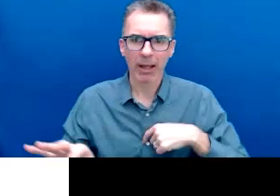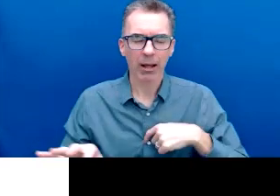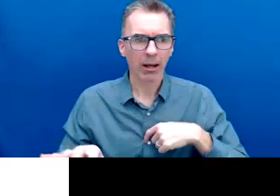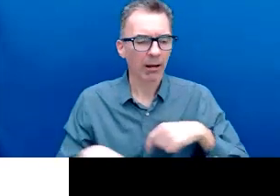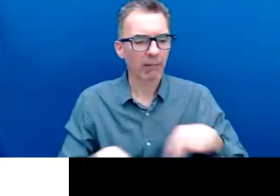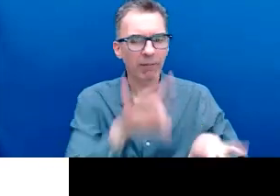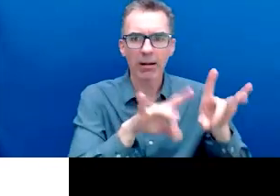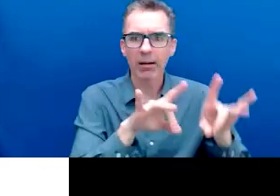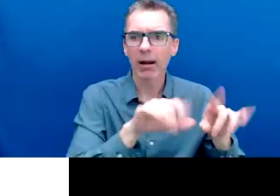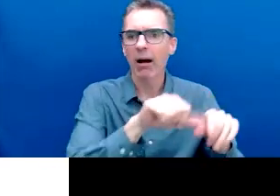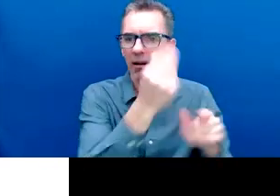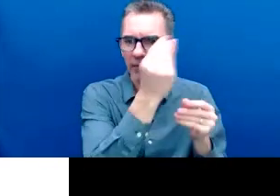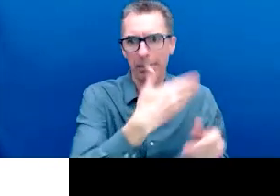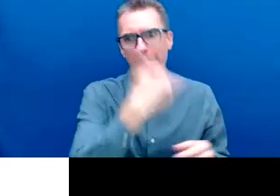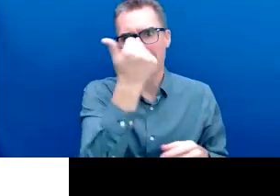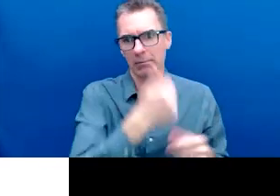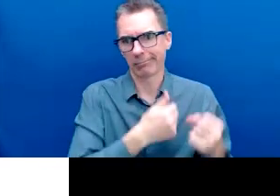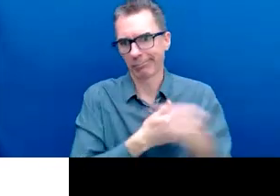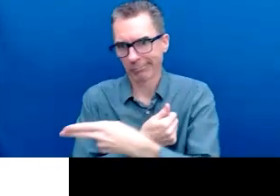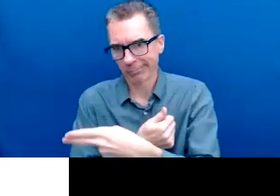And then I started getting to a point where,